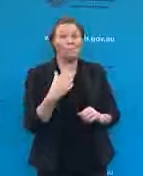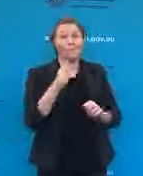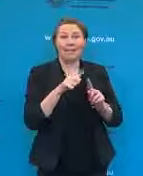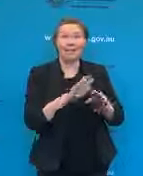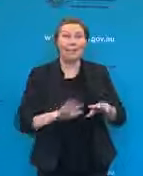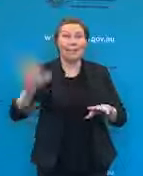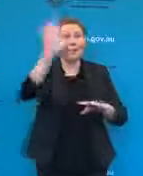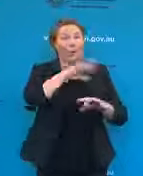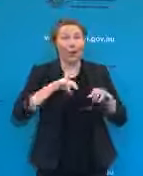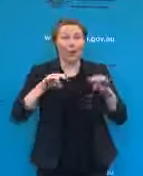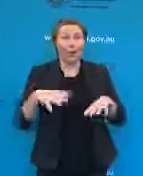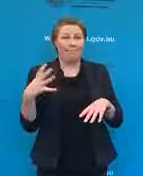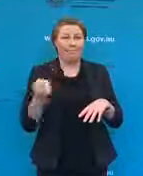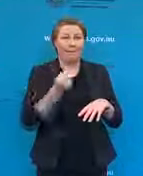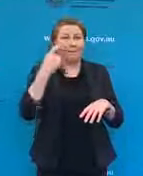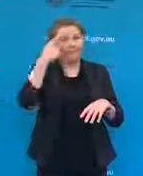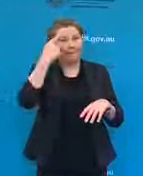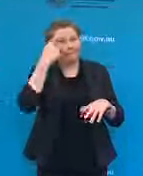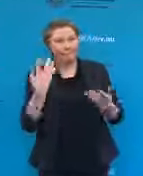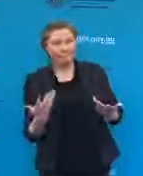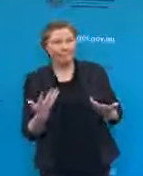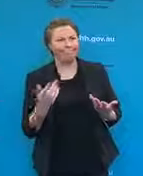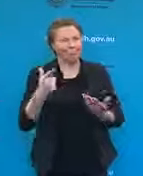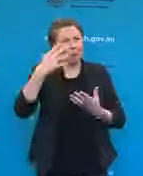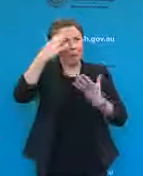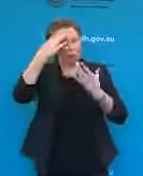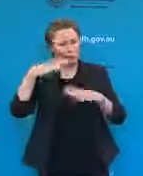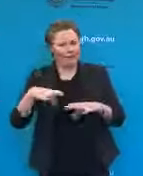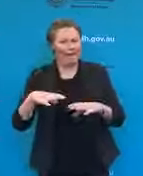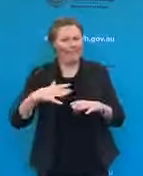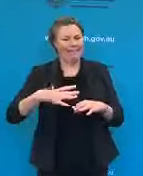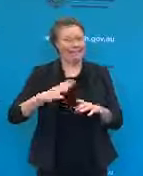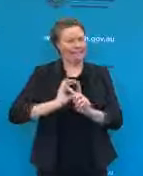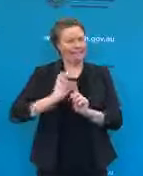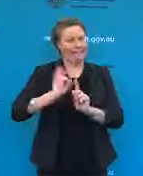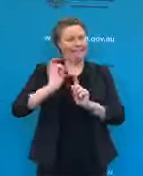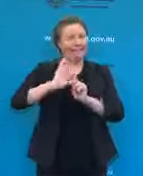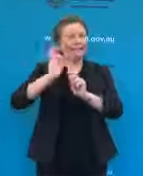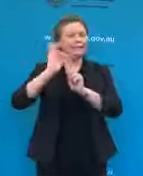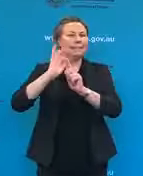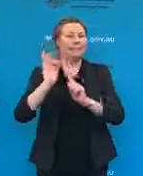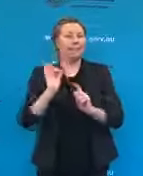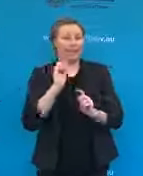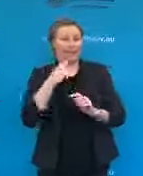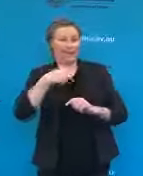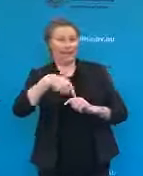our practices for hotel quarantine and share the best lessons learnt at a meeting later this week.